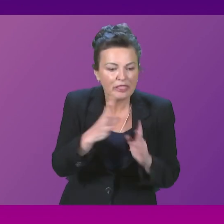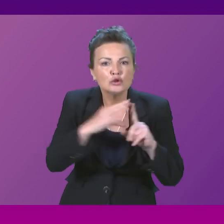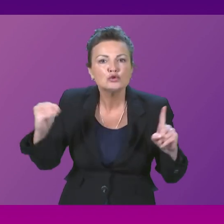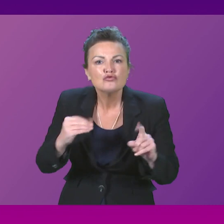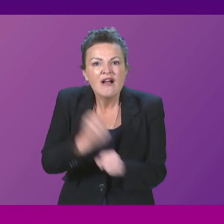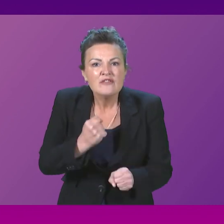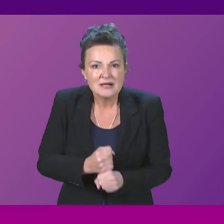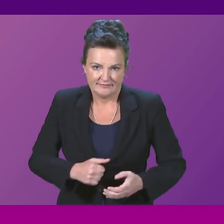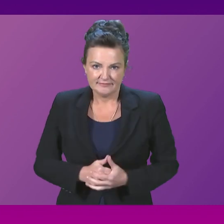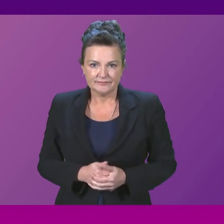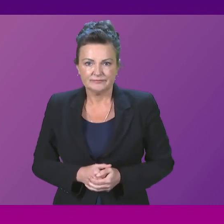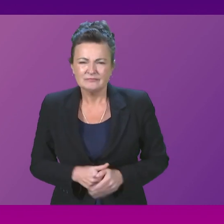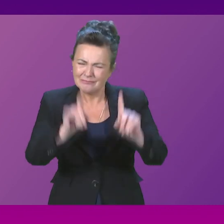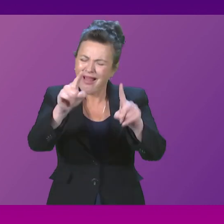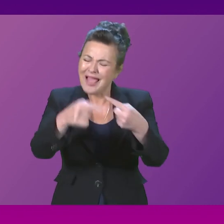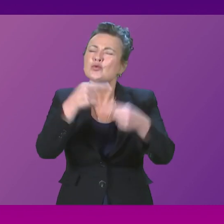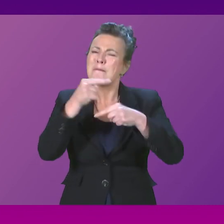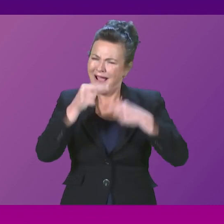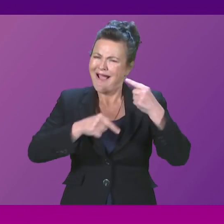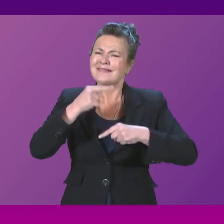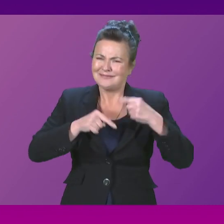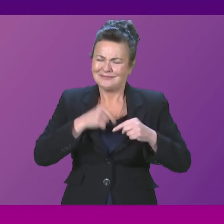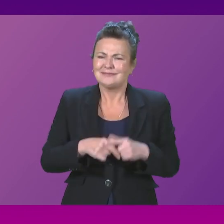Let us return to the matter at hand.